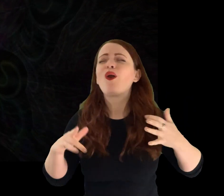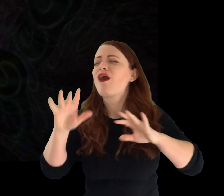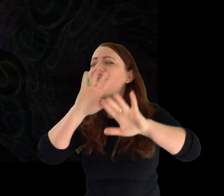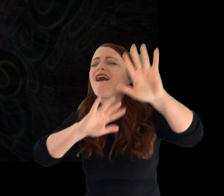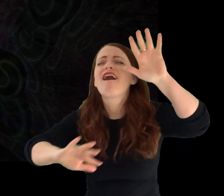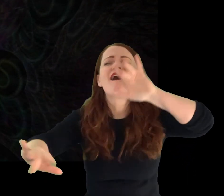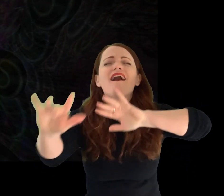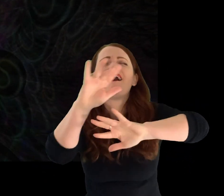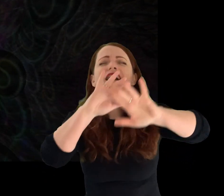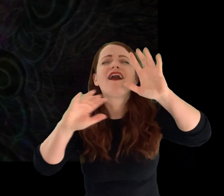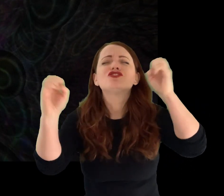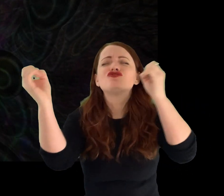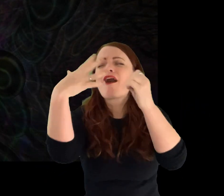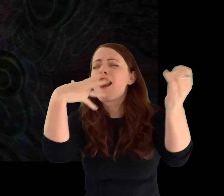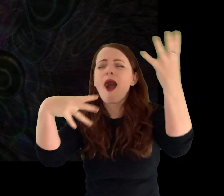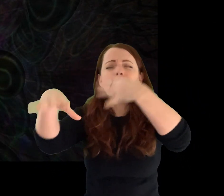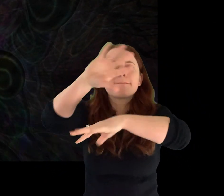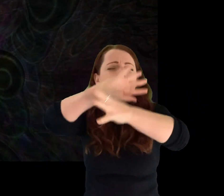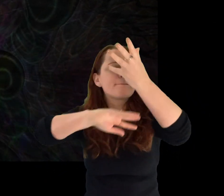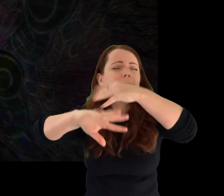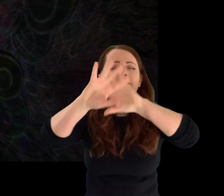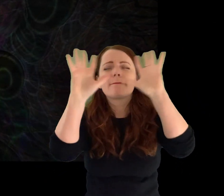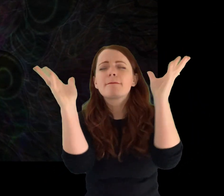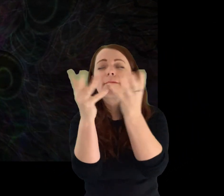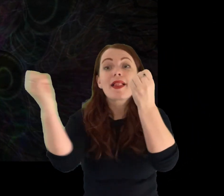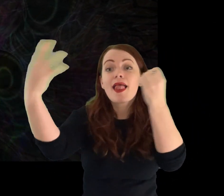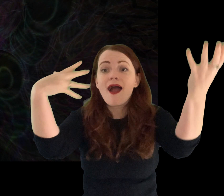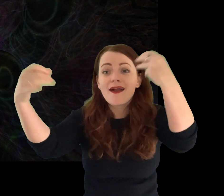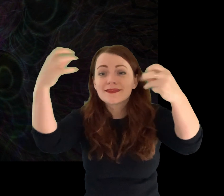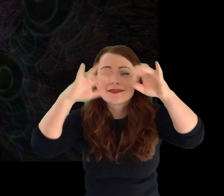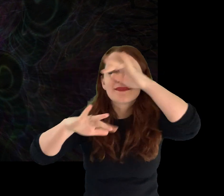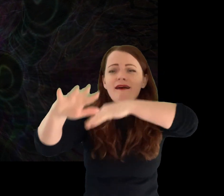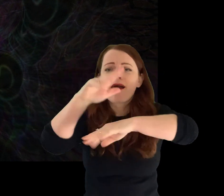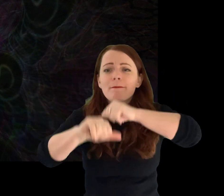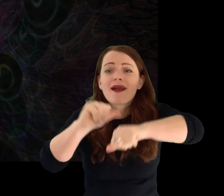tapestries of sharp bright moving and rotating shapes, objects and geometric patterns